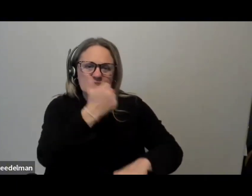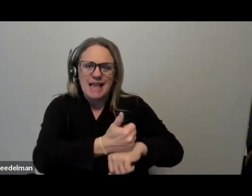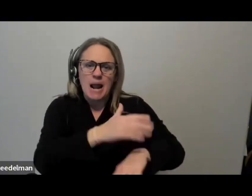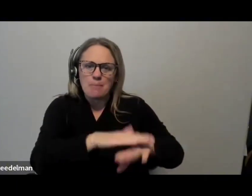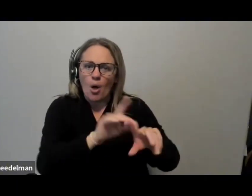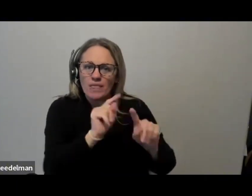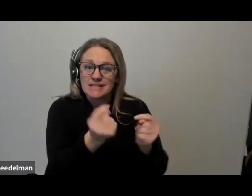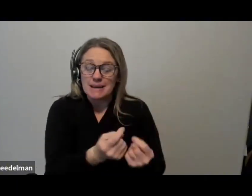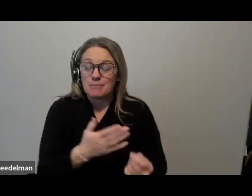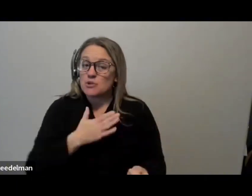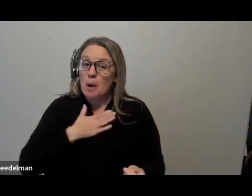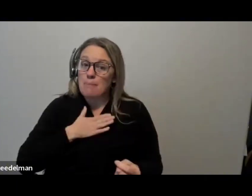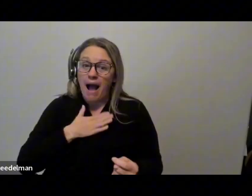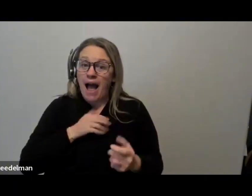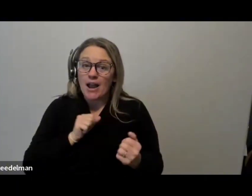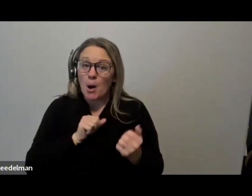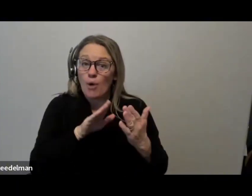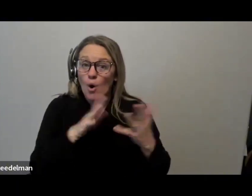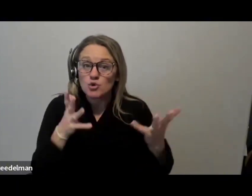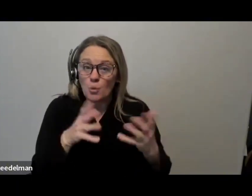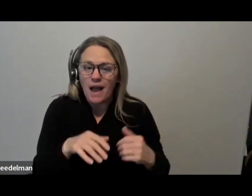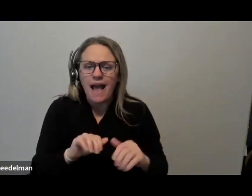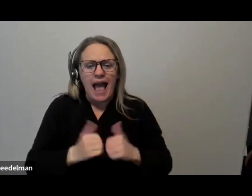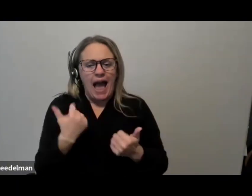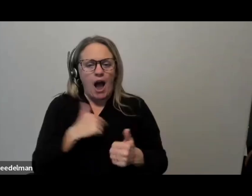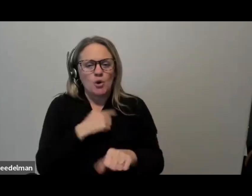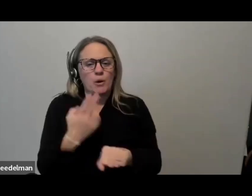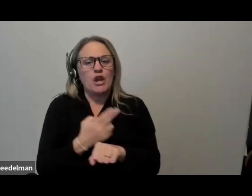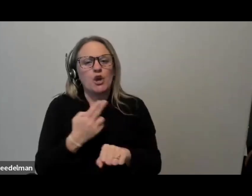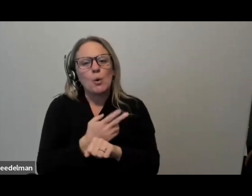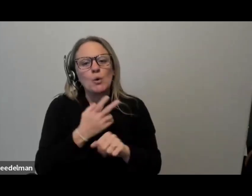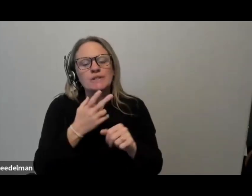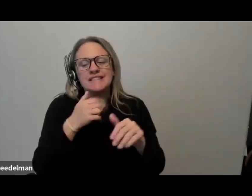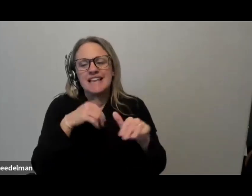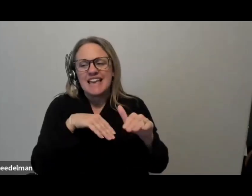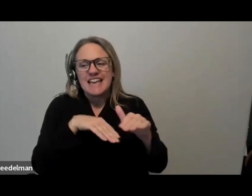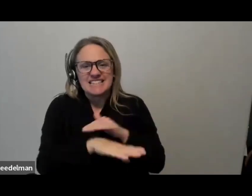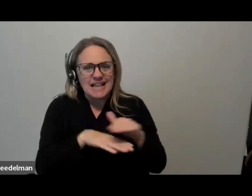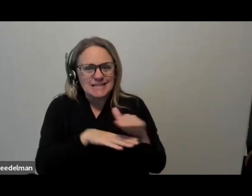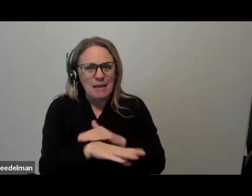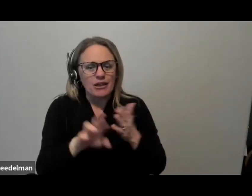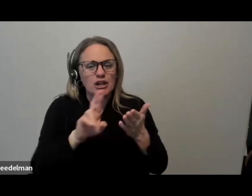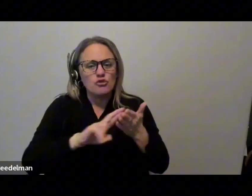how can we use the accessibility research program that we have to create champions across design